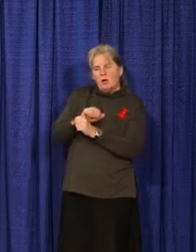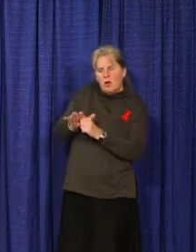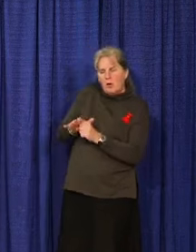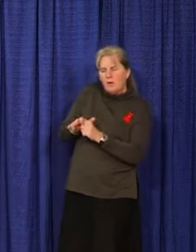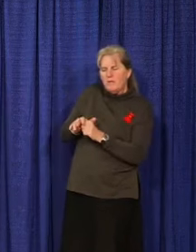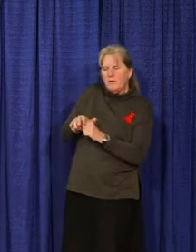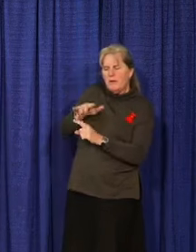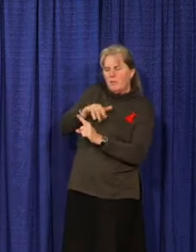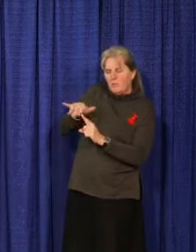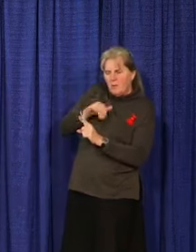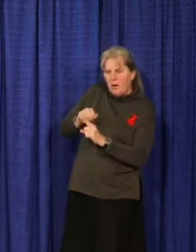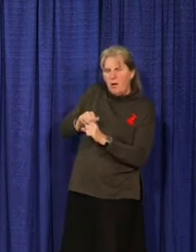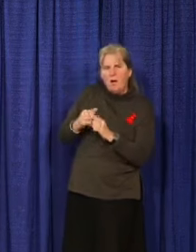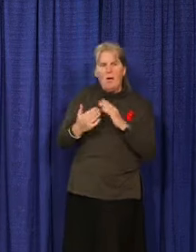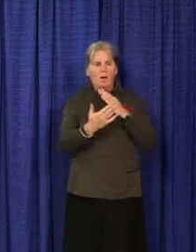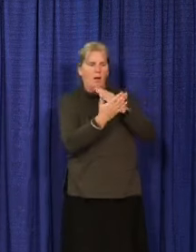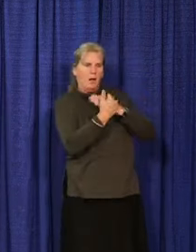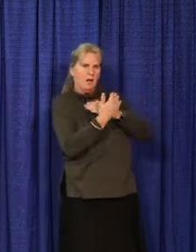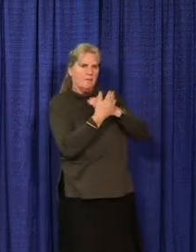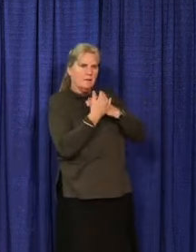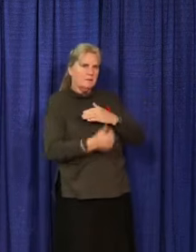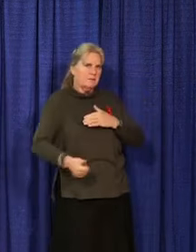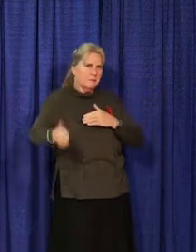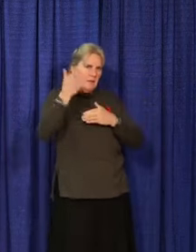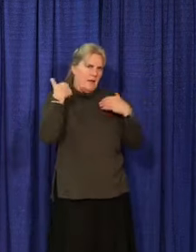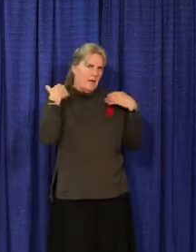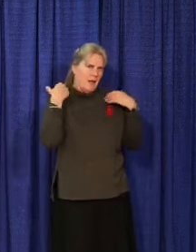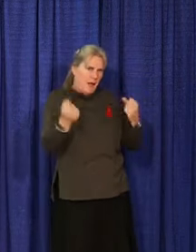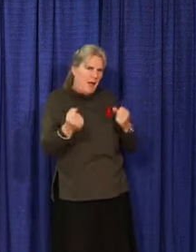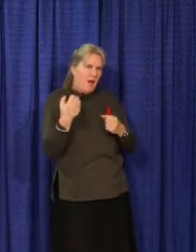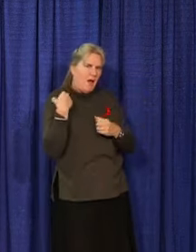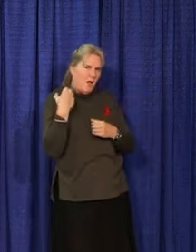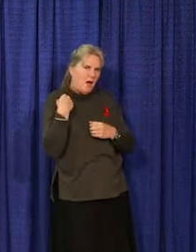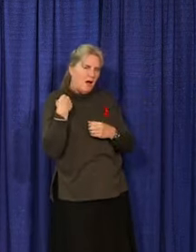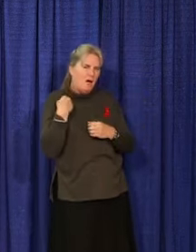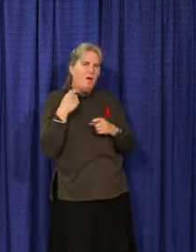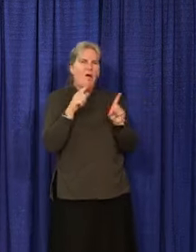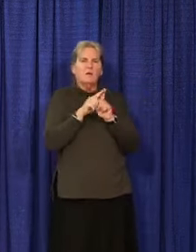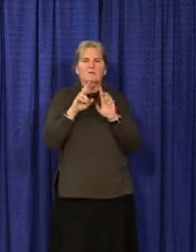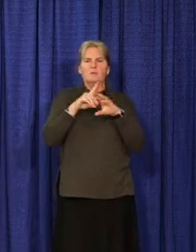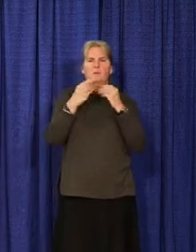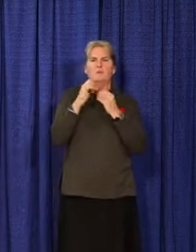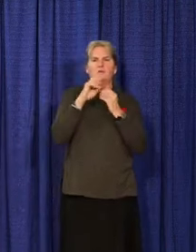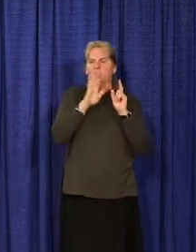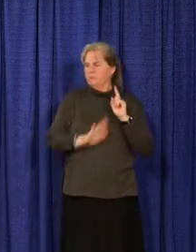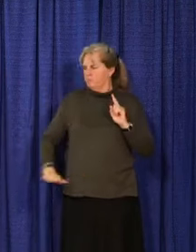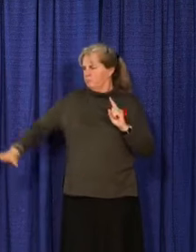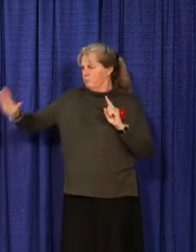those across the country that we have been working with as well as of the other departments of education across the country